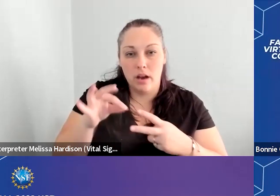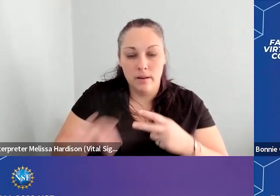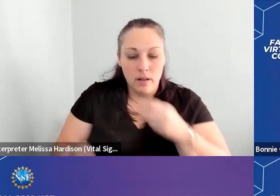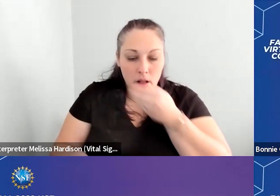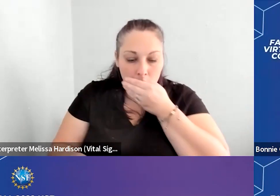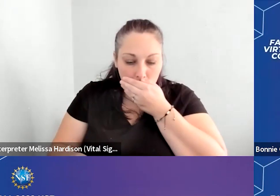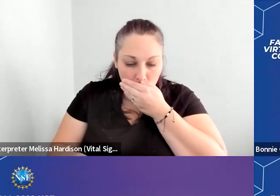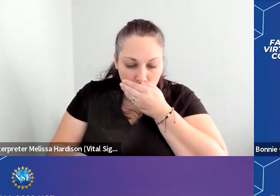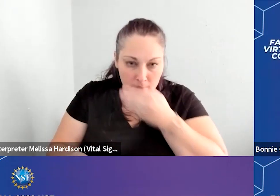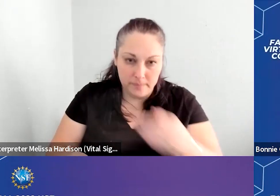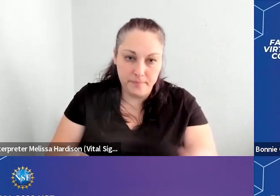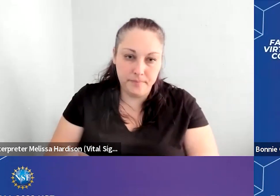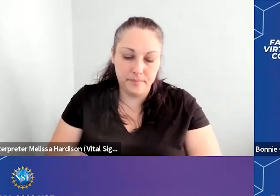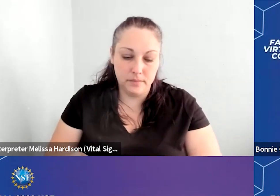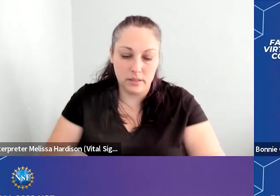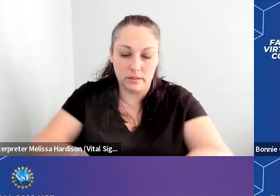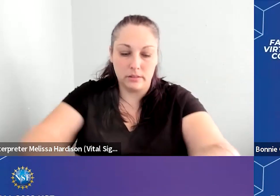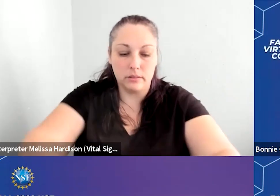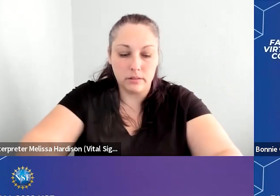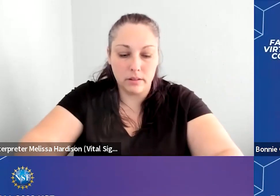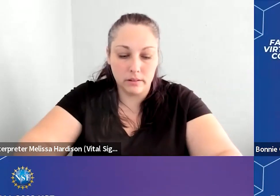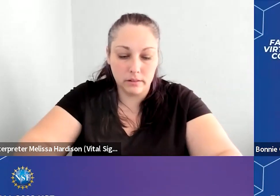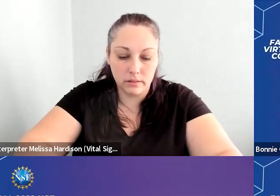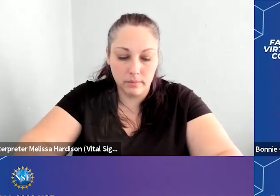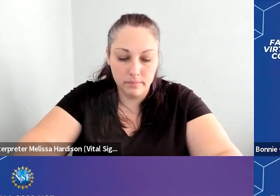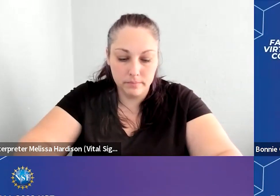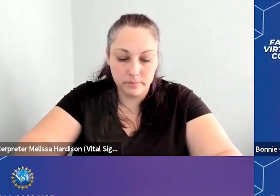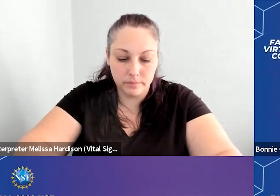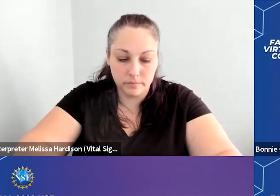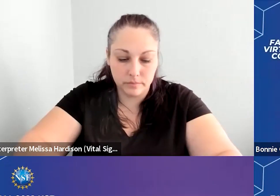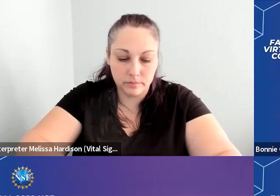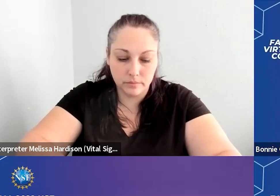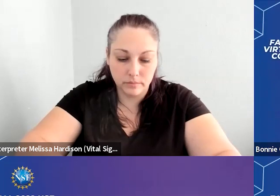Beth Strausser: Okay. Alright, great. Okay. So good. So they have some options there, which is great.